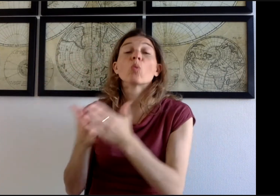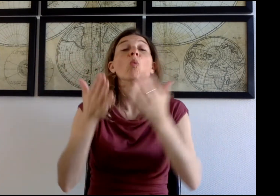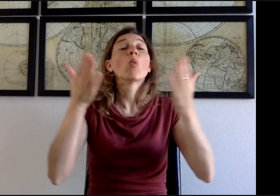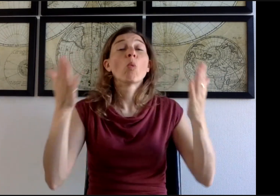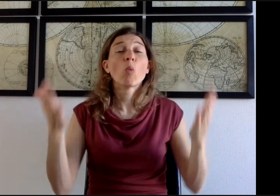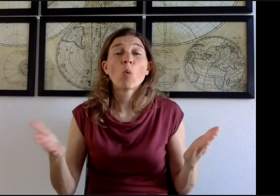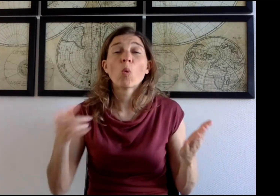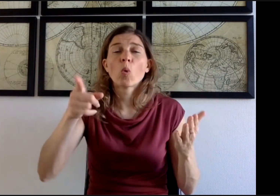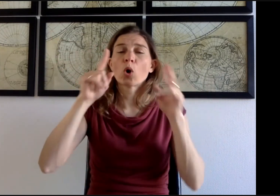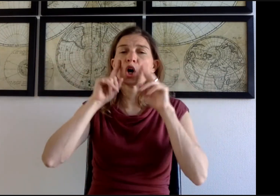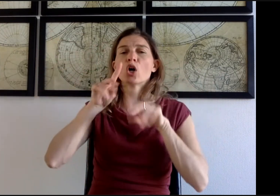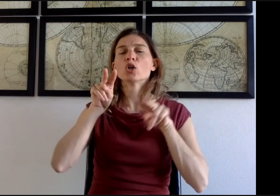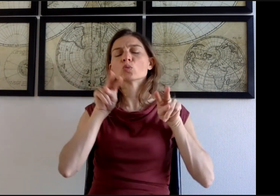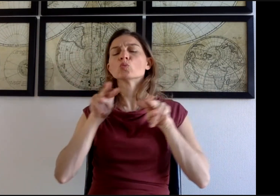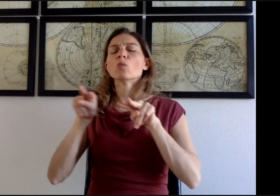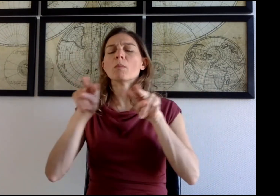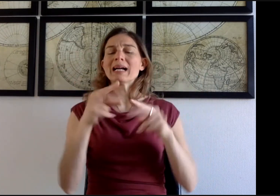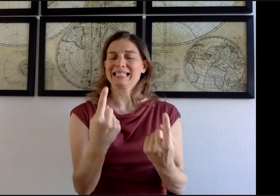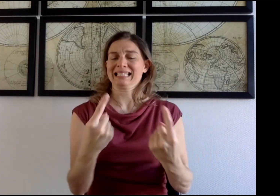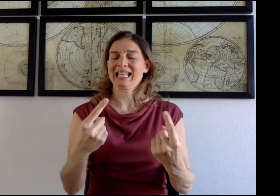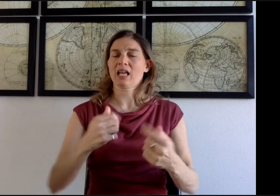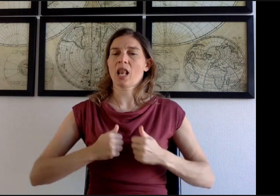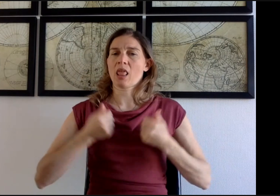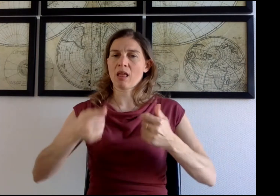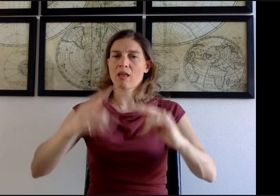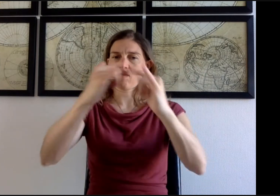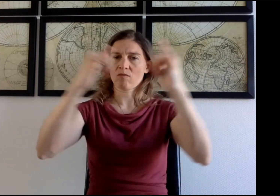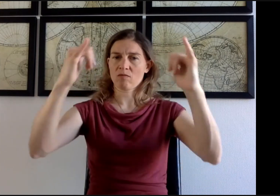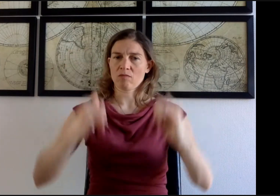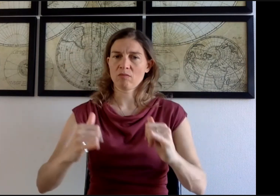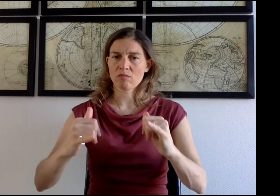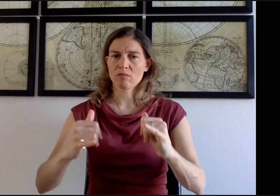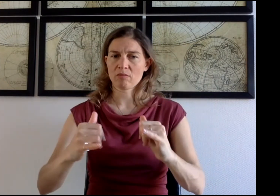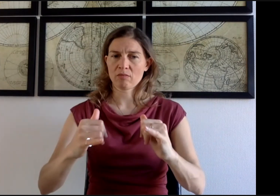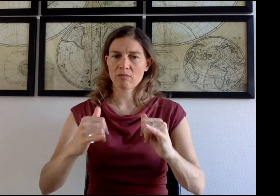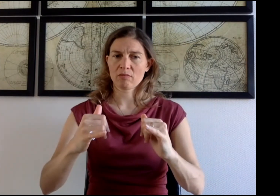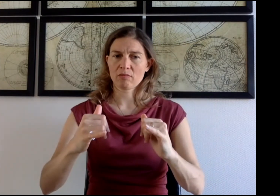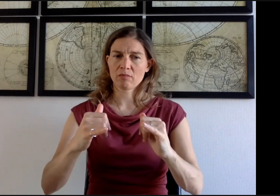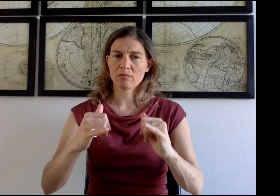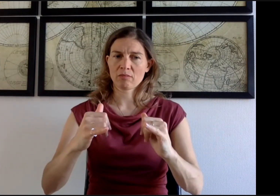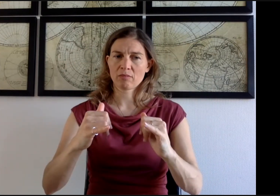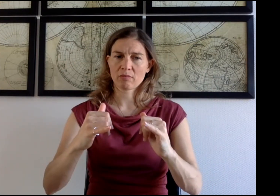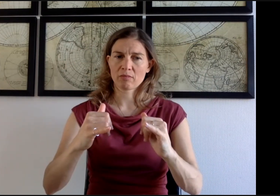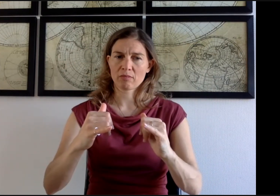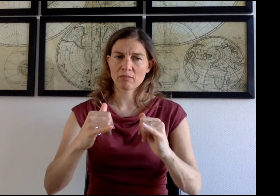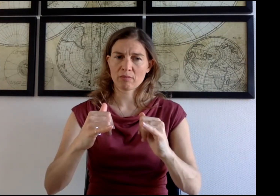However they've been the last to apply this disinfection protocols